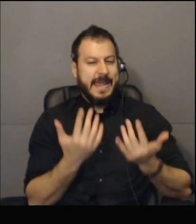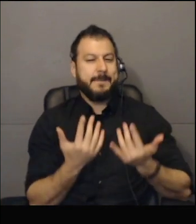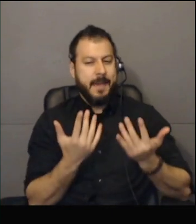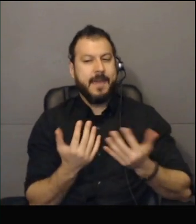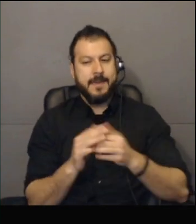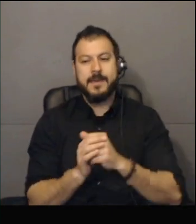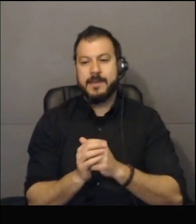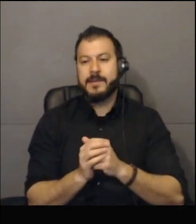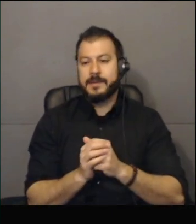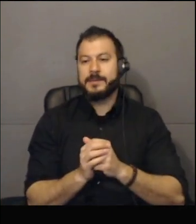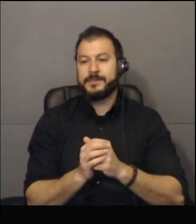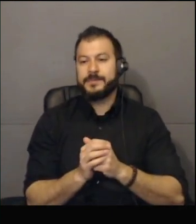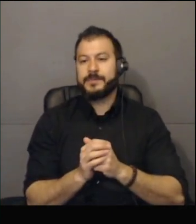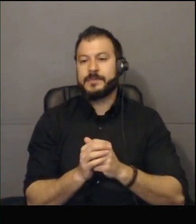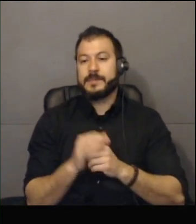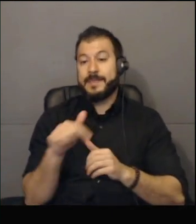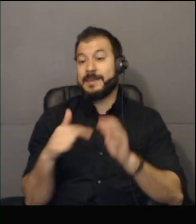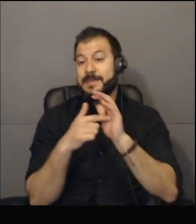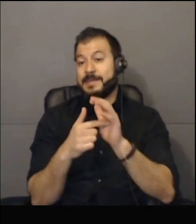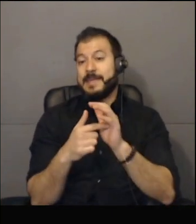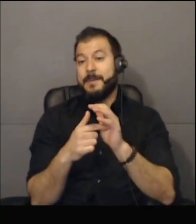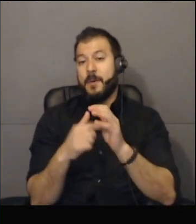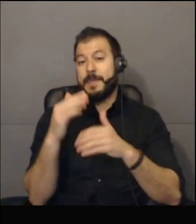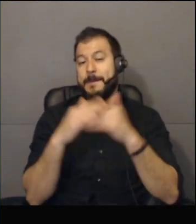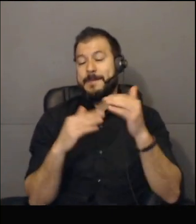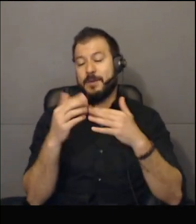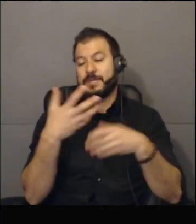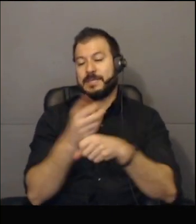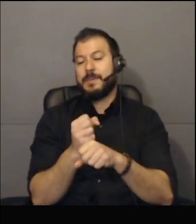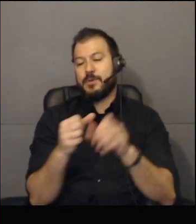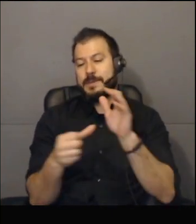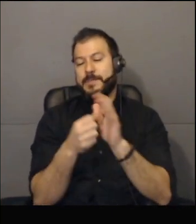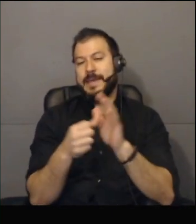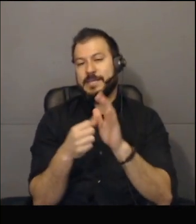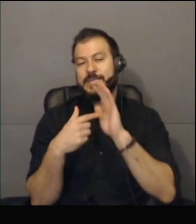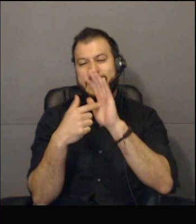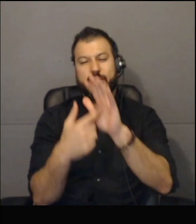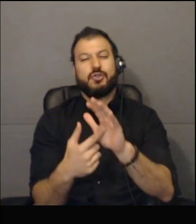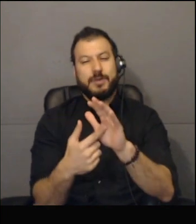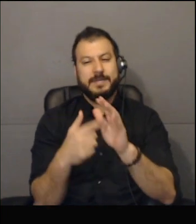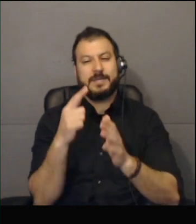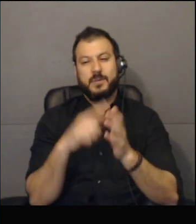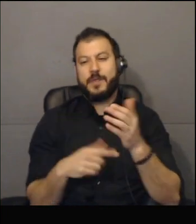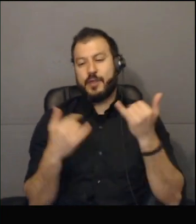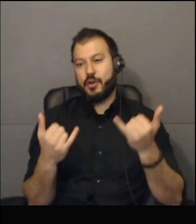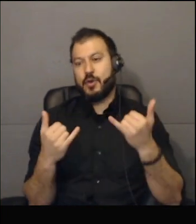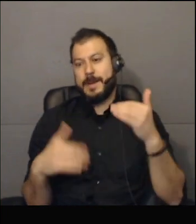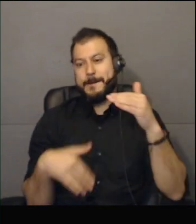In this demo, the bill summary page illustrates what the current maximum standby server values are.